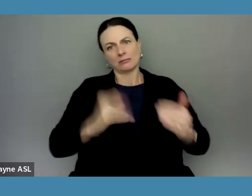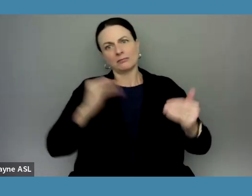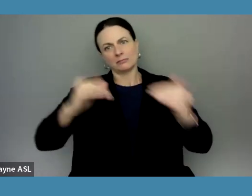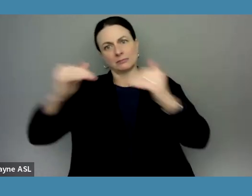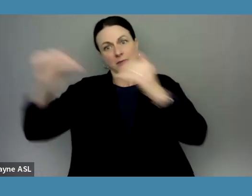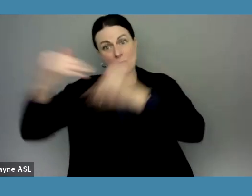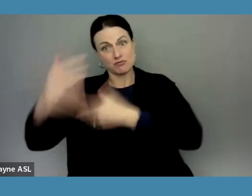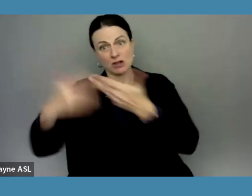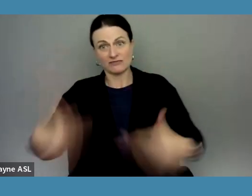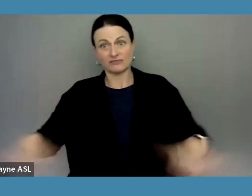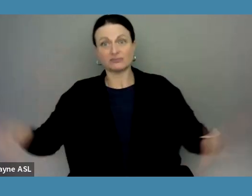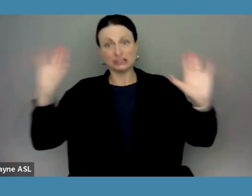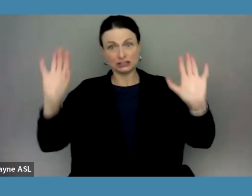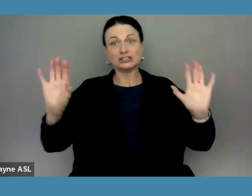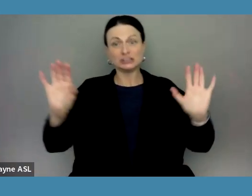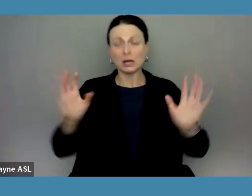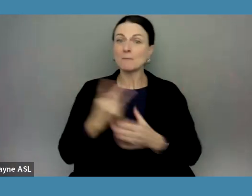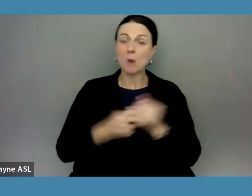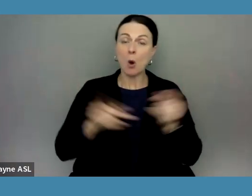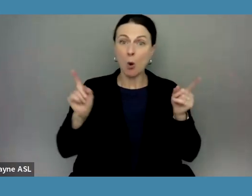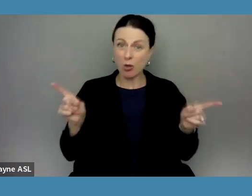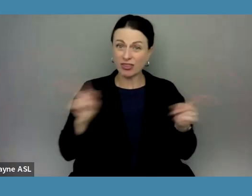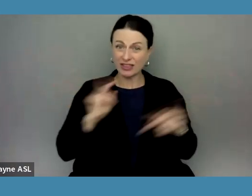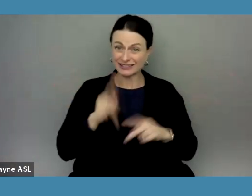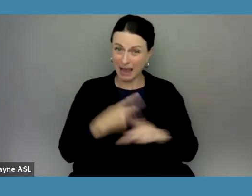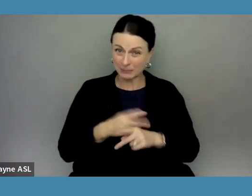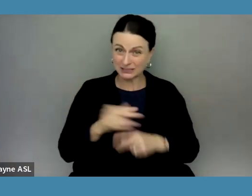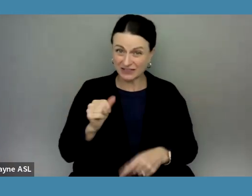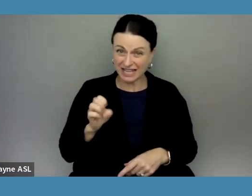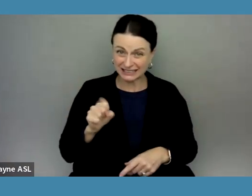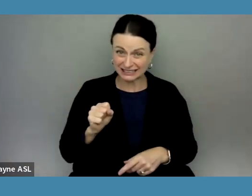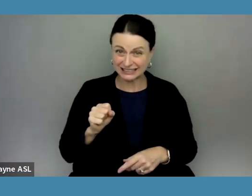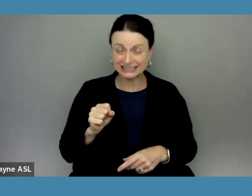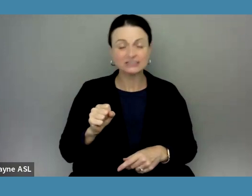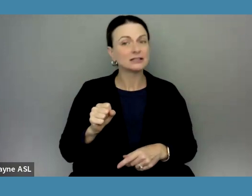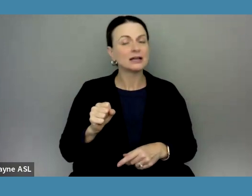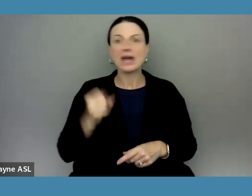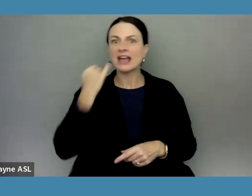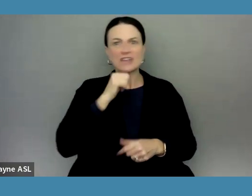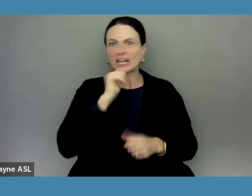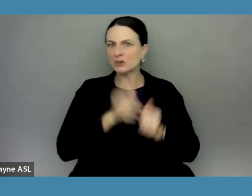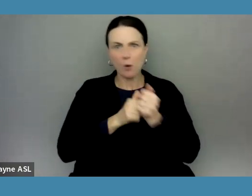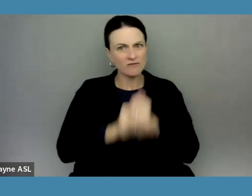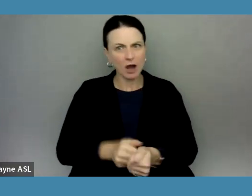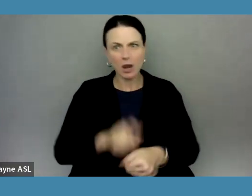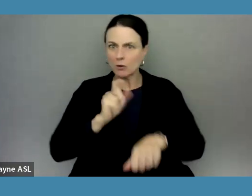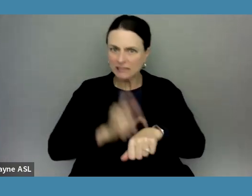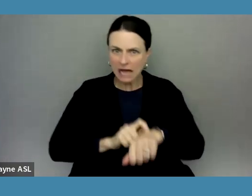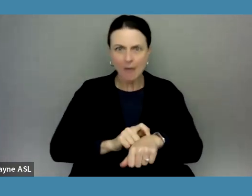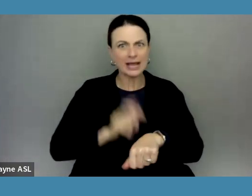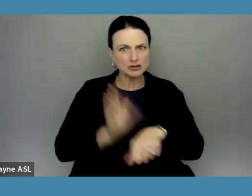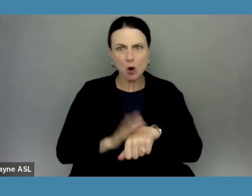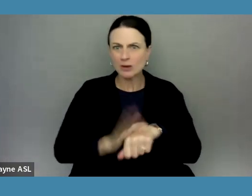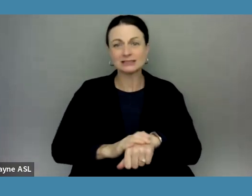In both types of cases, failure by the agency or the plan to adhere to notice and timing requirements may also give rise